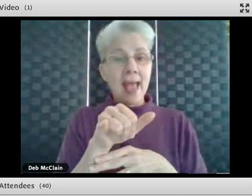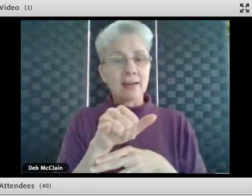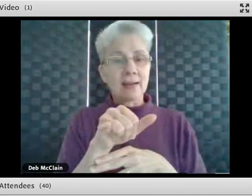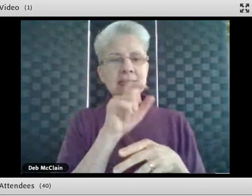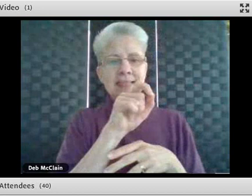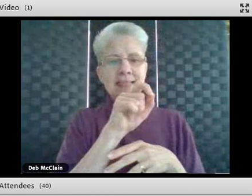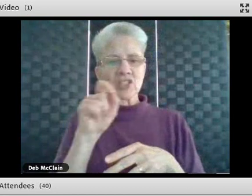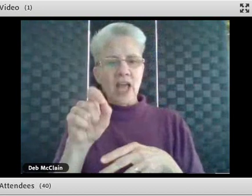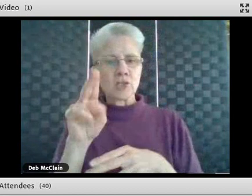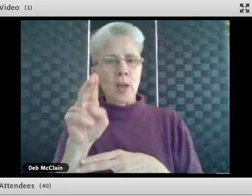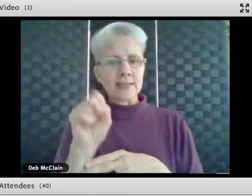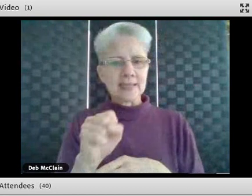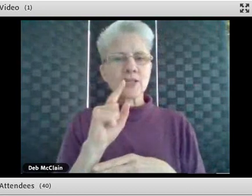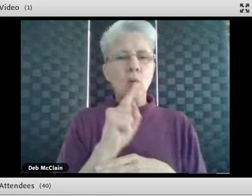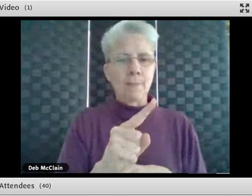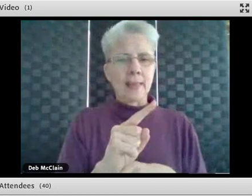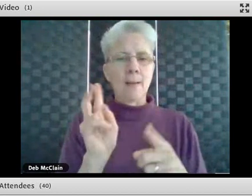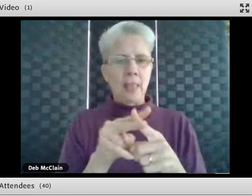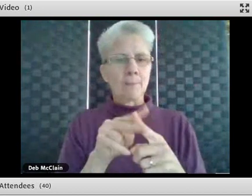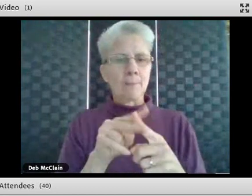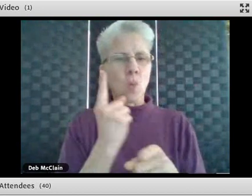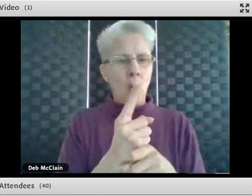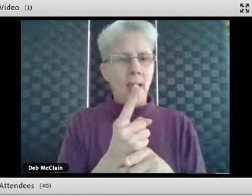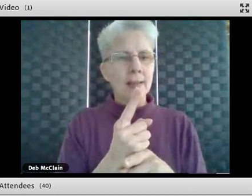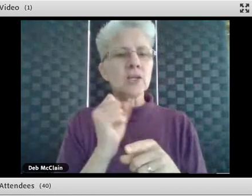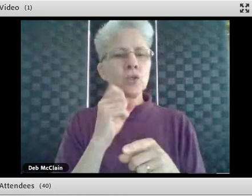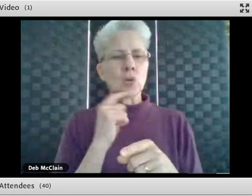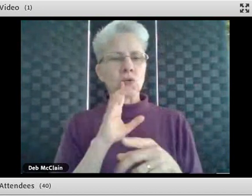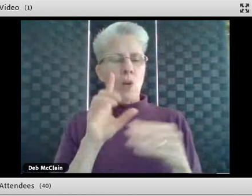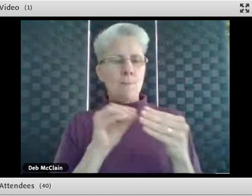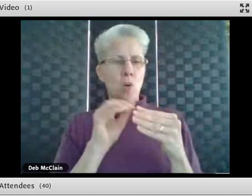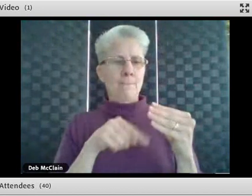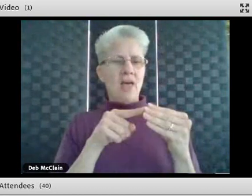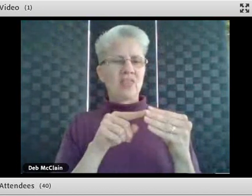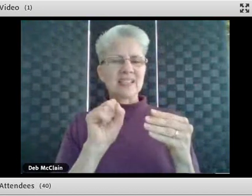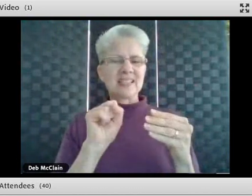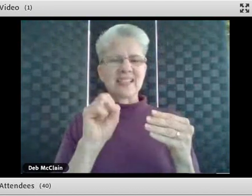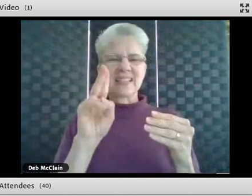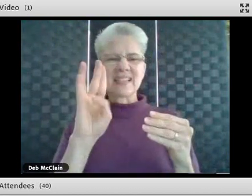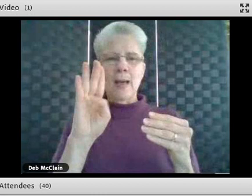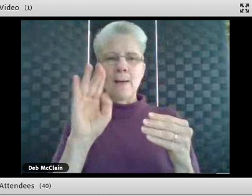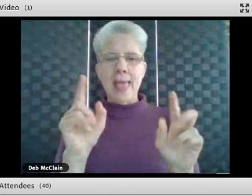United States would be appropriate, right? So, again, we'll talk more about subheadings a little bit later.